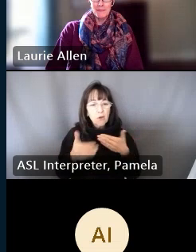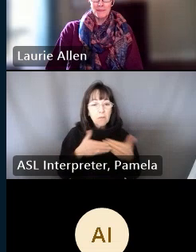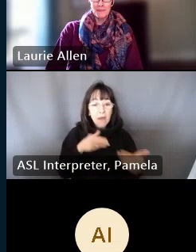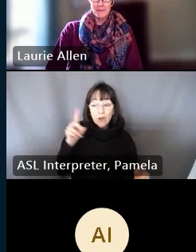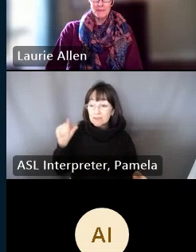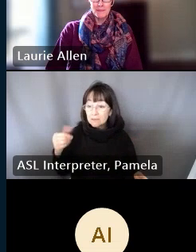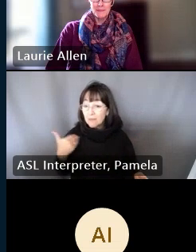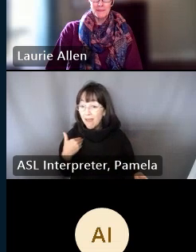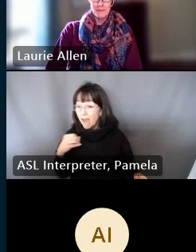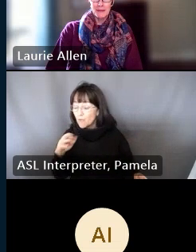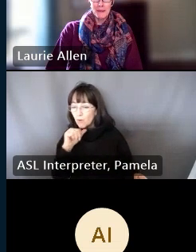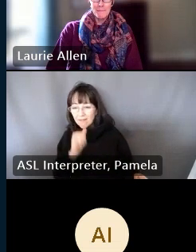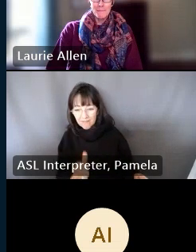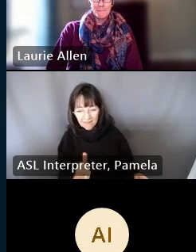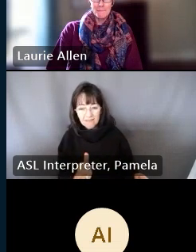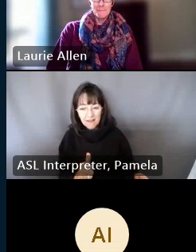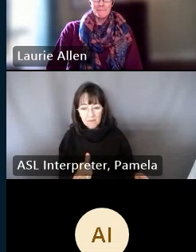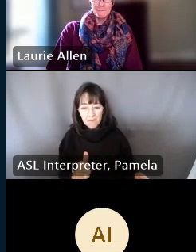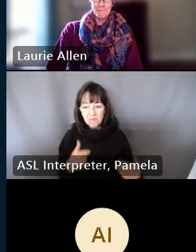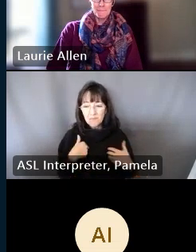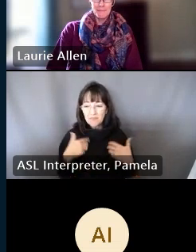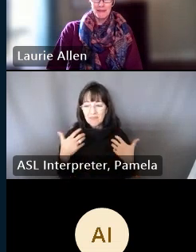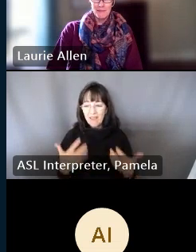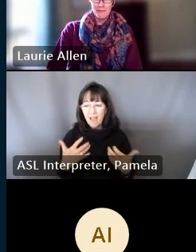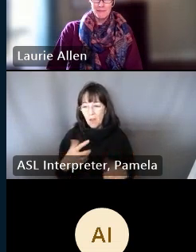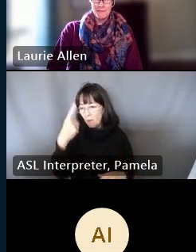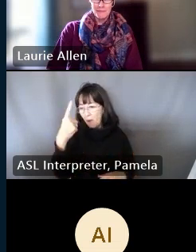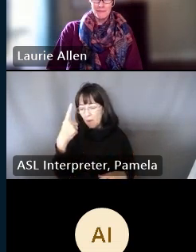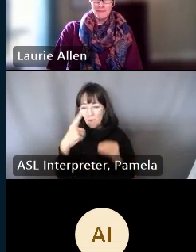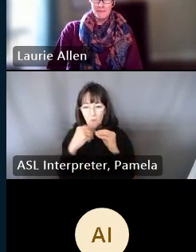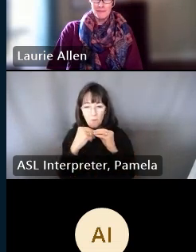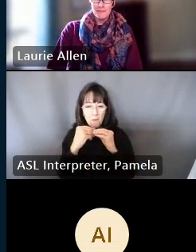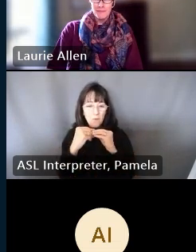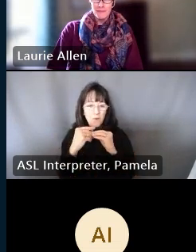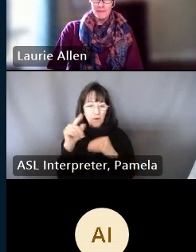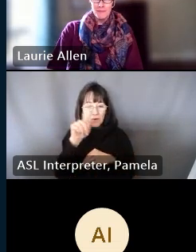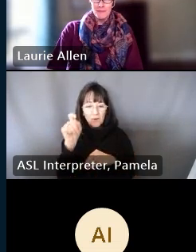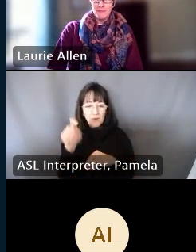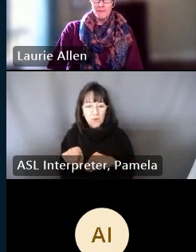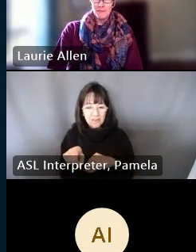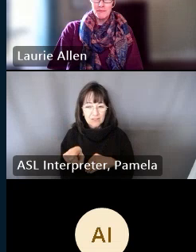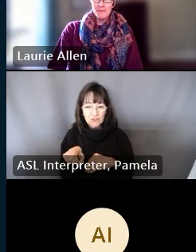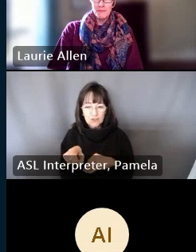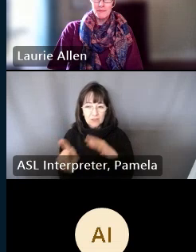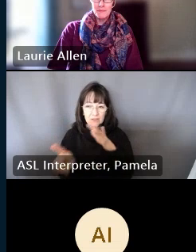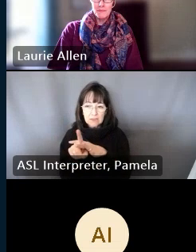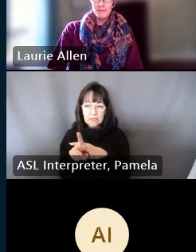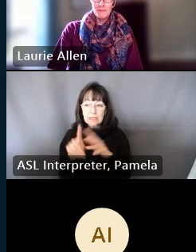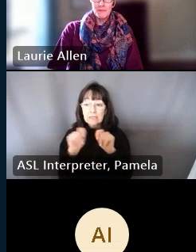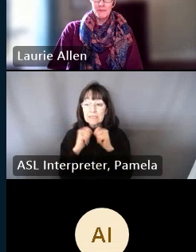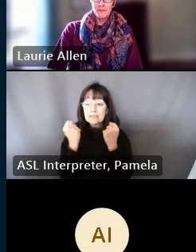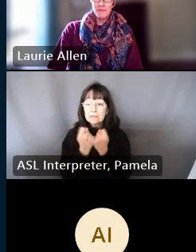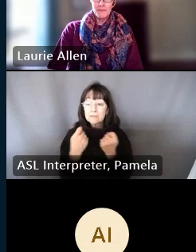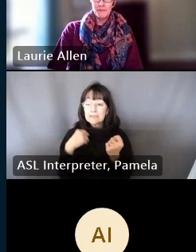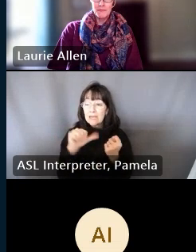Great. And Laurie, if I could just squeeze one more question in there that just popped in. Does Teams have anything to support AAC users?